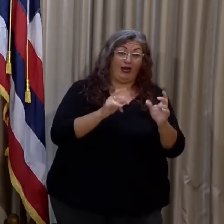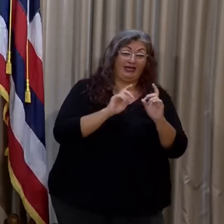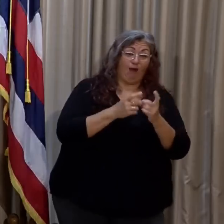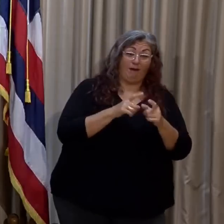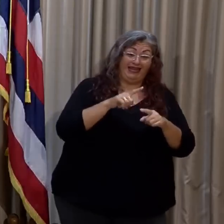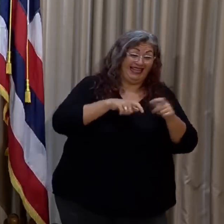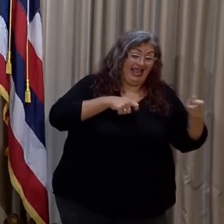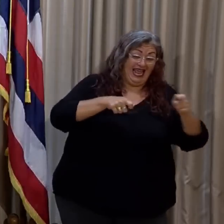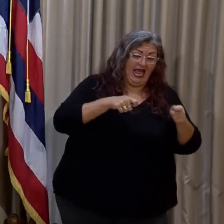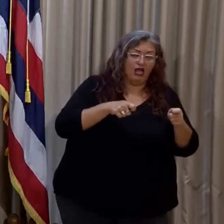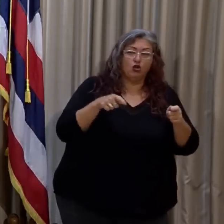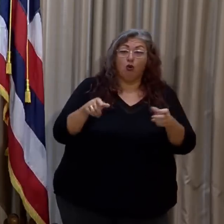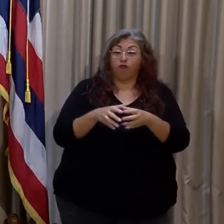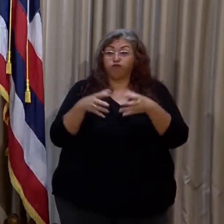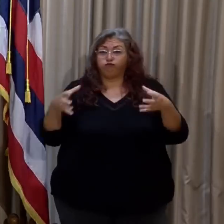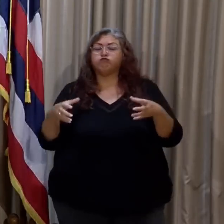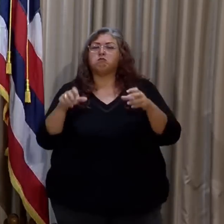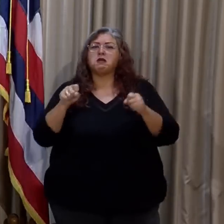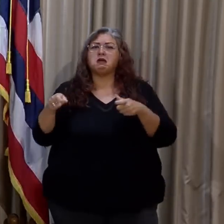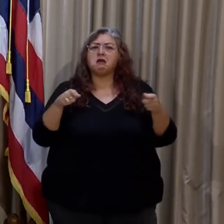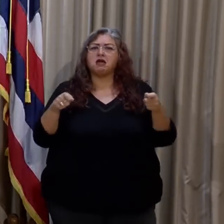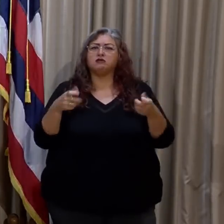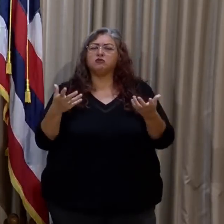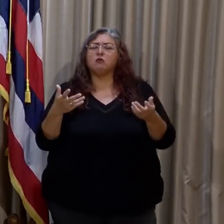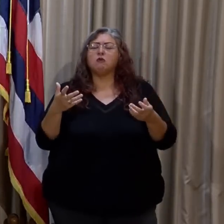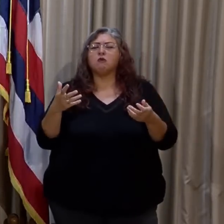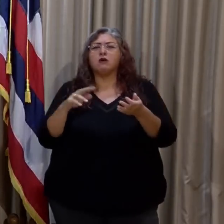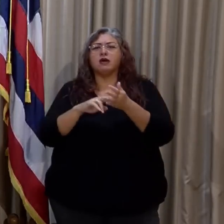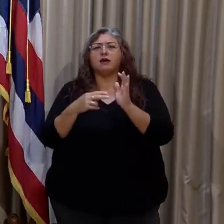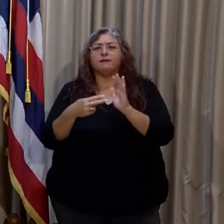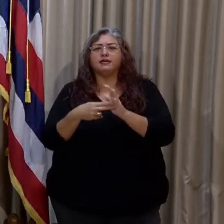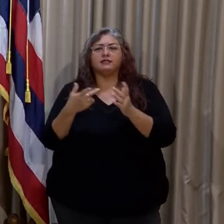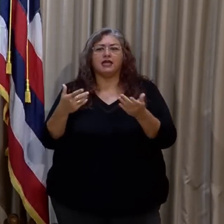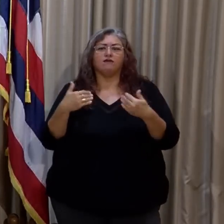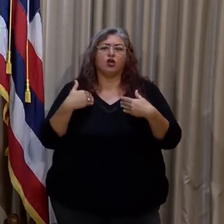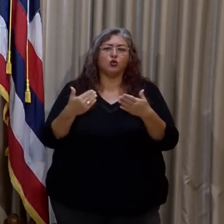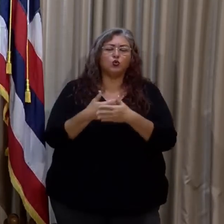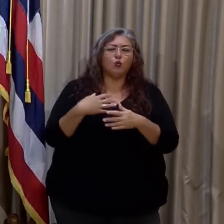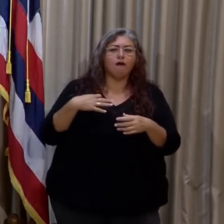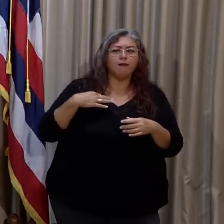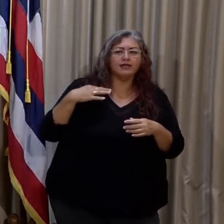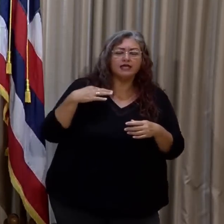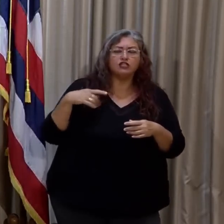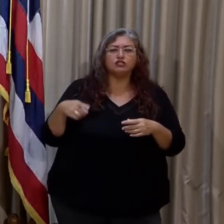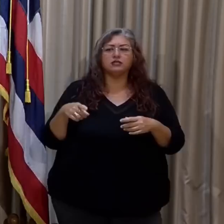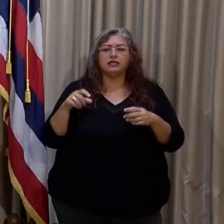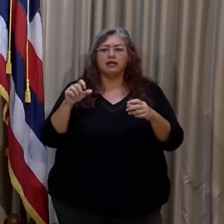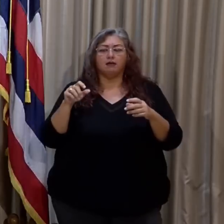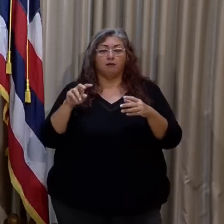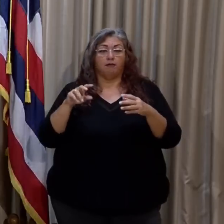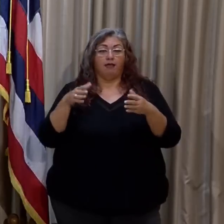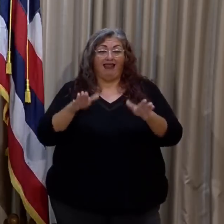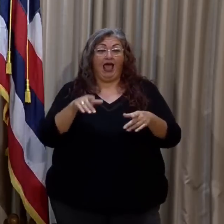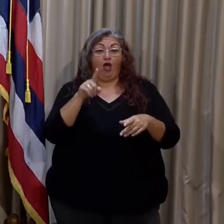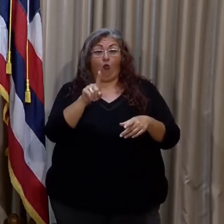THIS GROUP WILL ENSURE CAPACITY IF THE NUMBER OF CASES INCREASES BEYOND WHAT THE DEPARTMENT'S CURRENT STAFF IS. AS YOU MAY RECALL, WE HAVE NEW